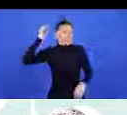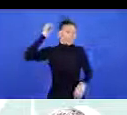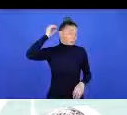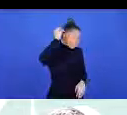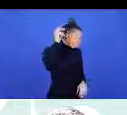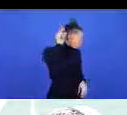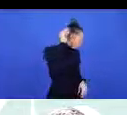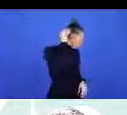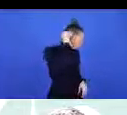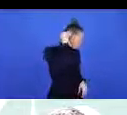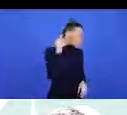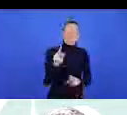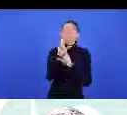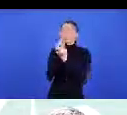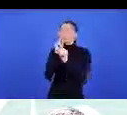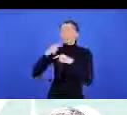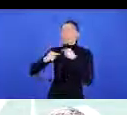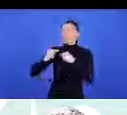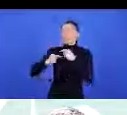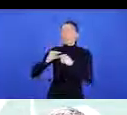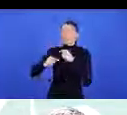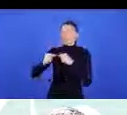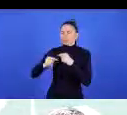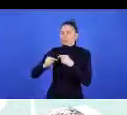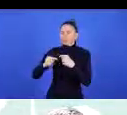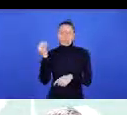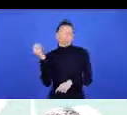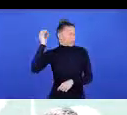. The external parts are the speech processor that usually is